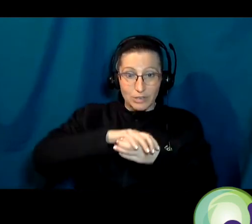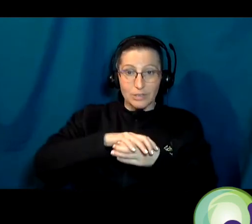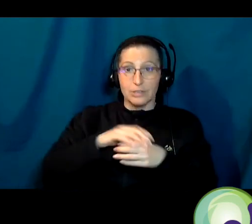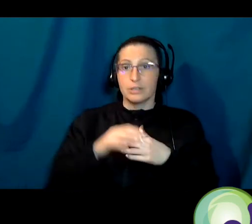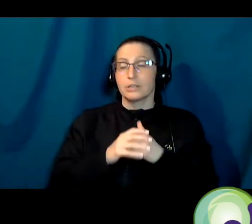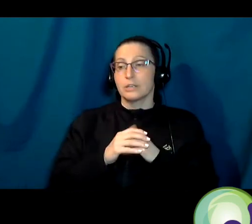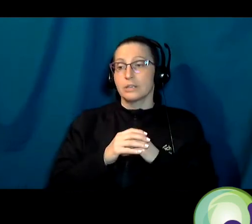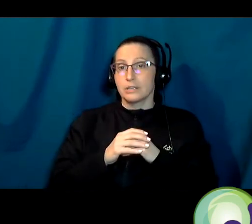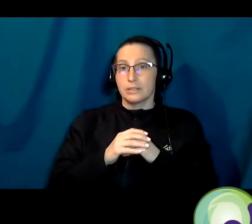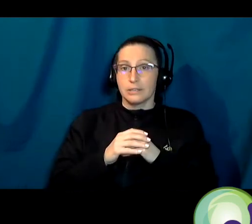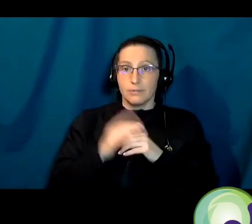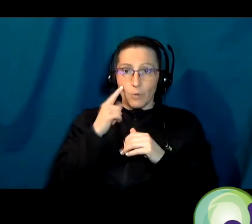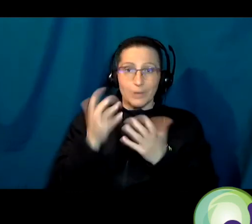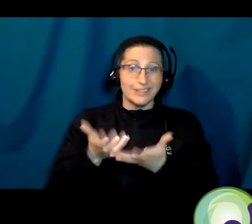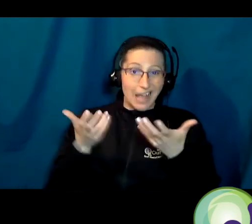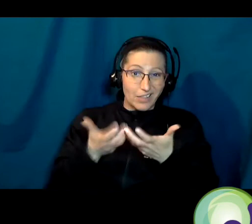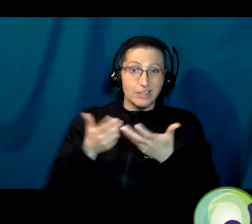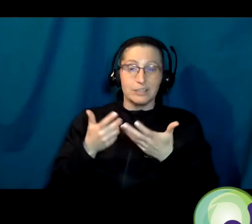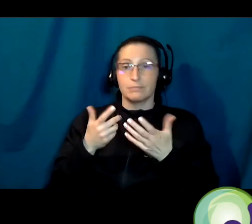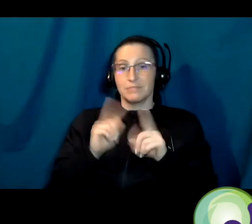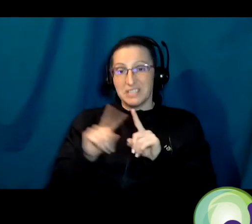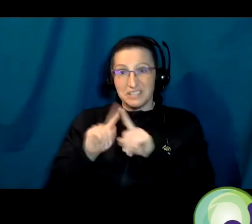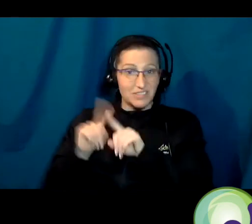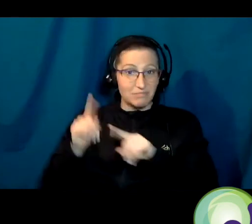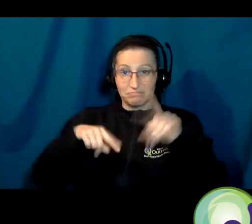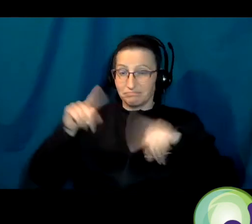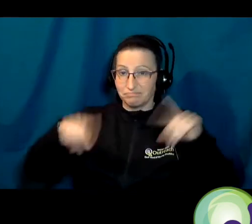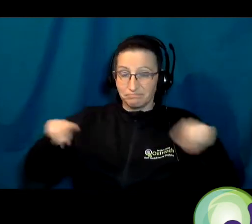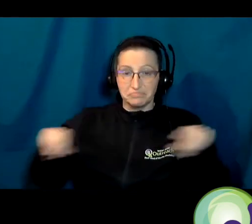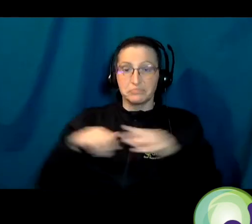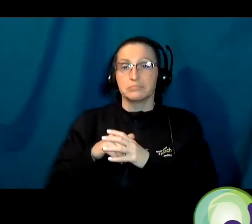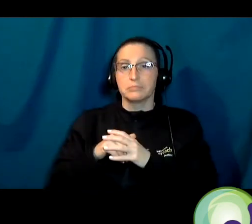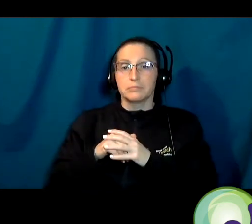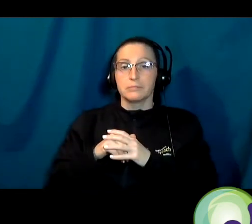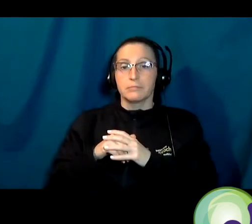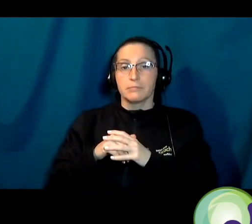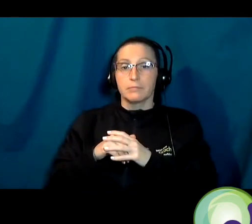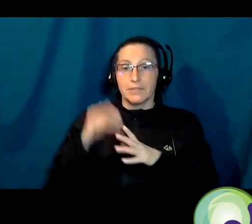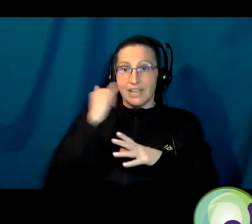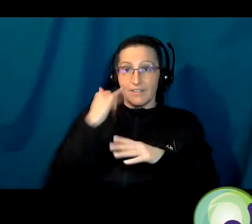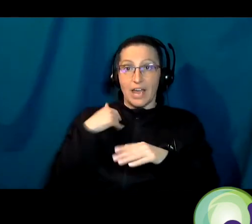salads, quite a variety of things that if I walked through the grocery store